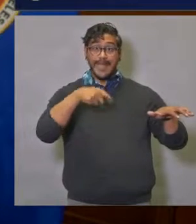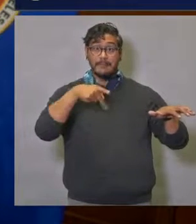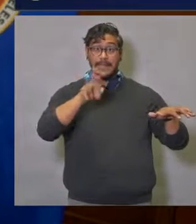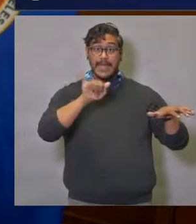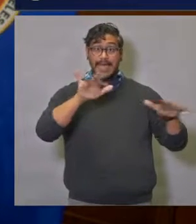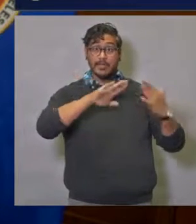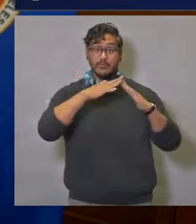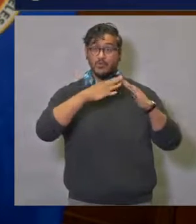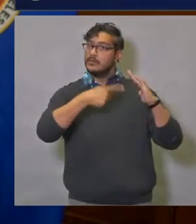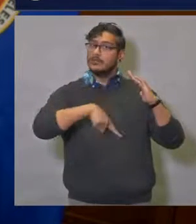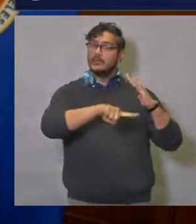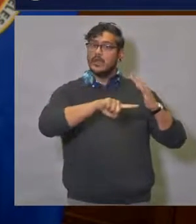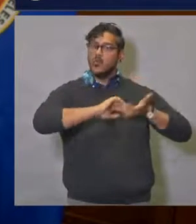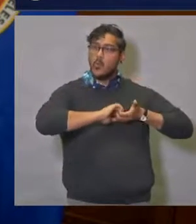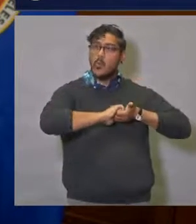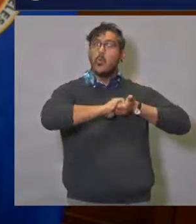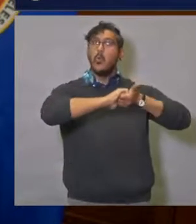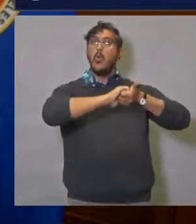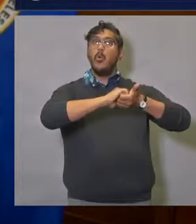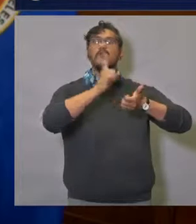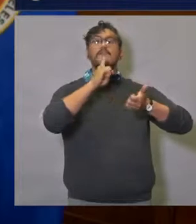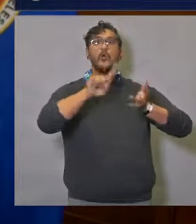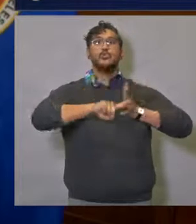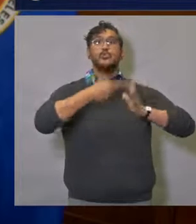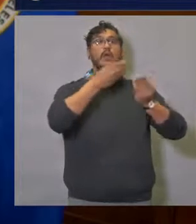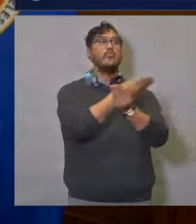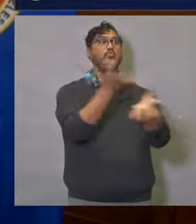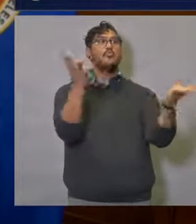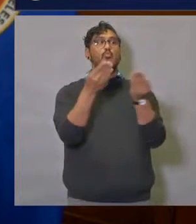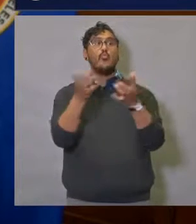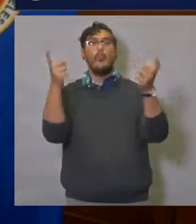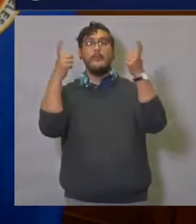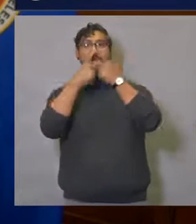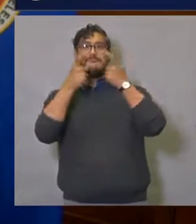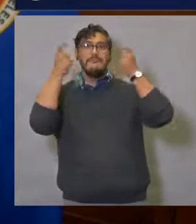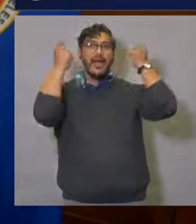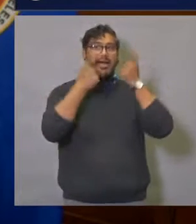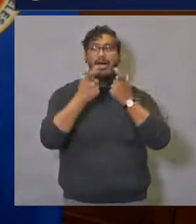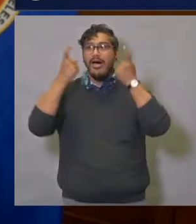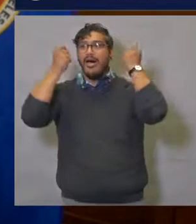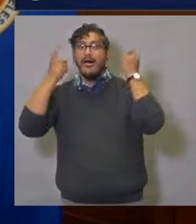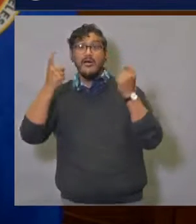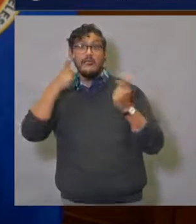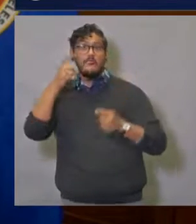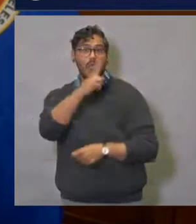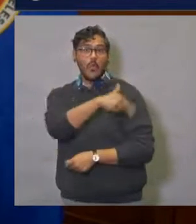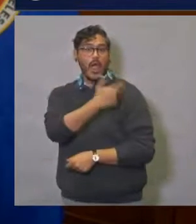OWN DISTRICT. ONE COVID-19 RAVAGED OUR COUNTY,